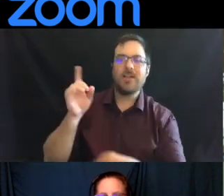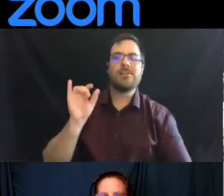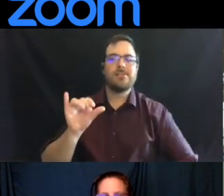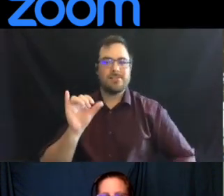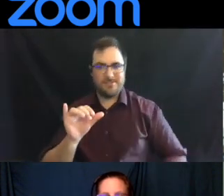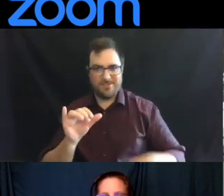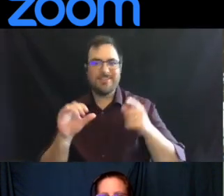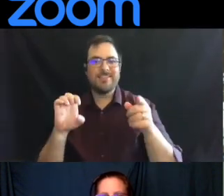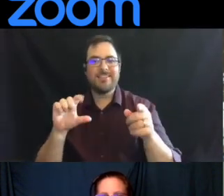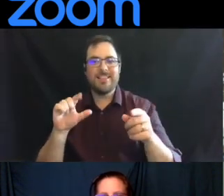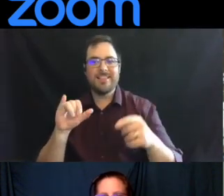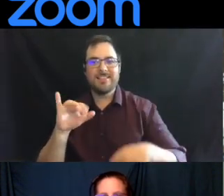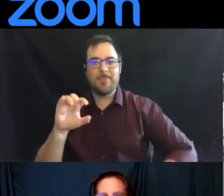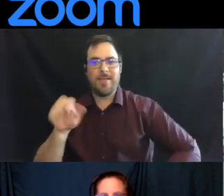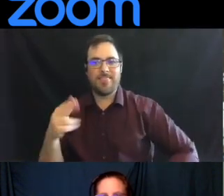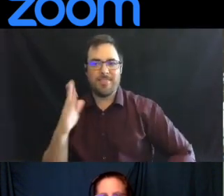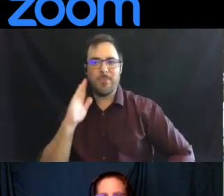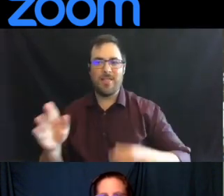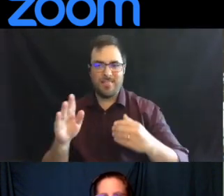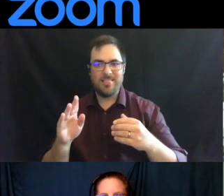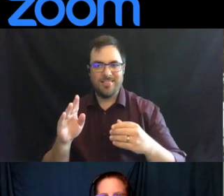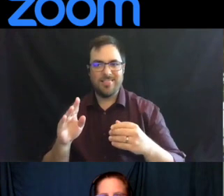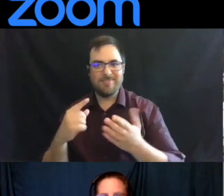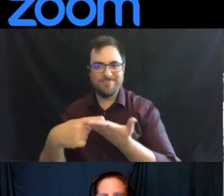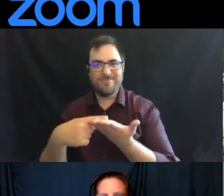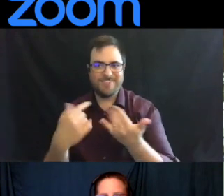Elizabeth's going to lead into that right now.